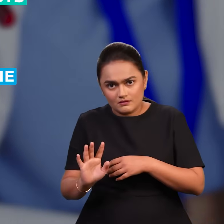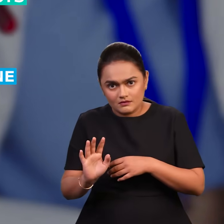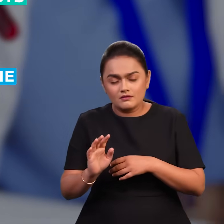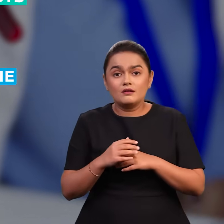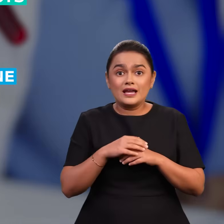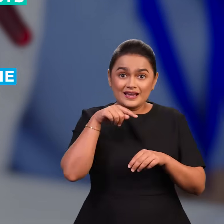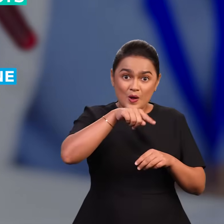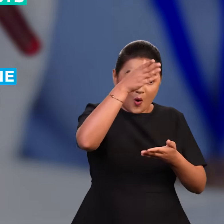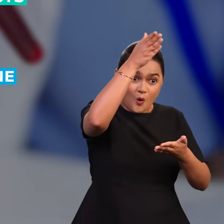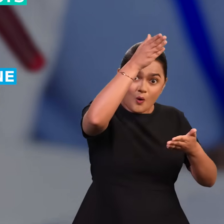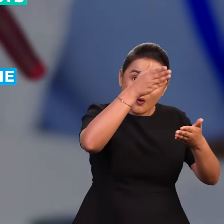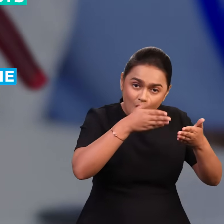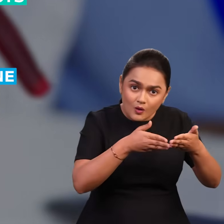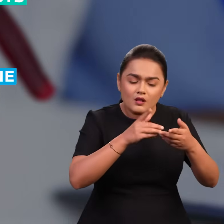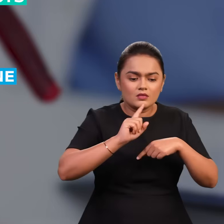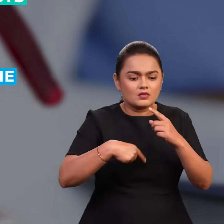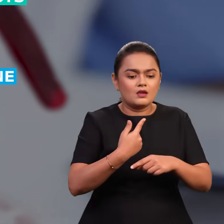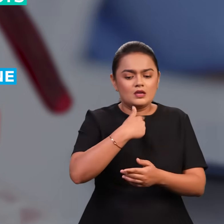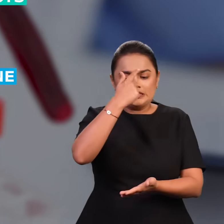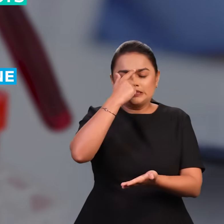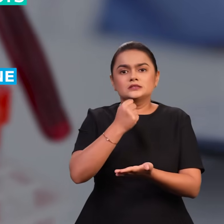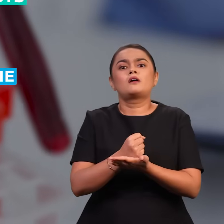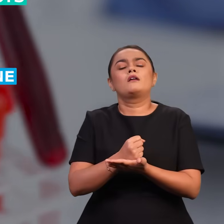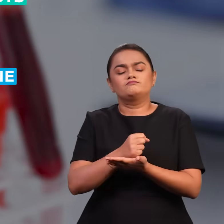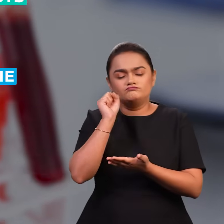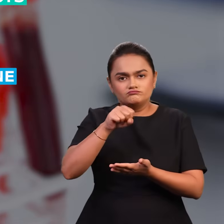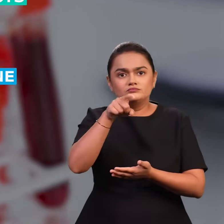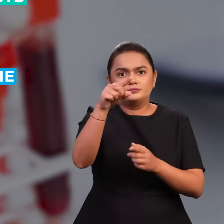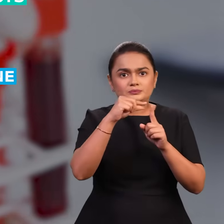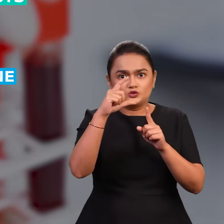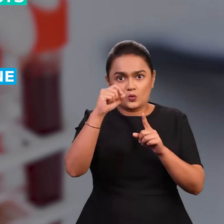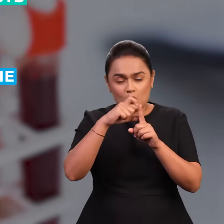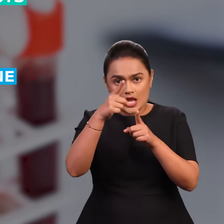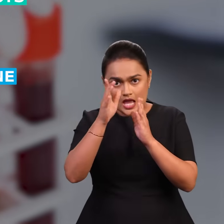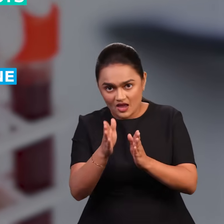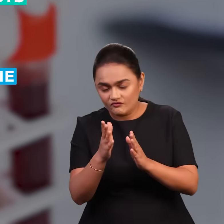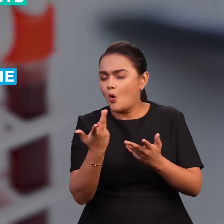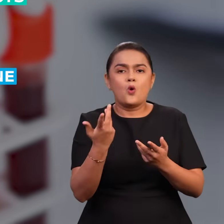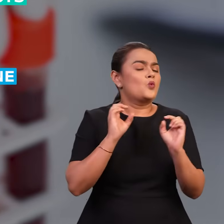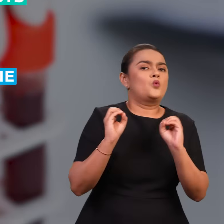After all this, a diagnosis is decided where the patient has PCOD or not.